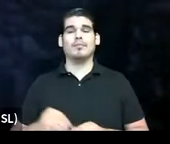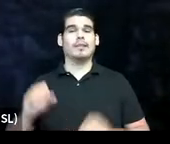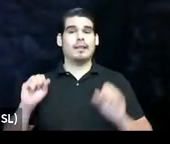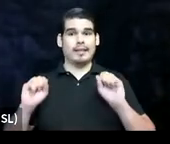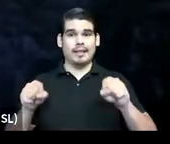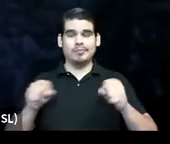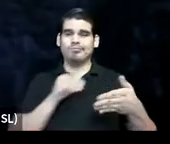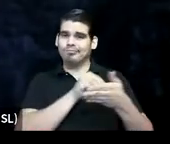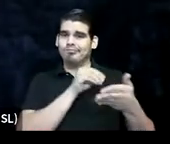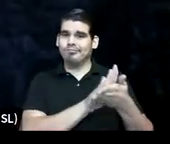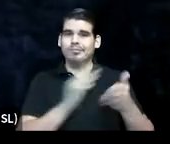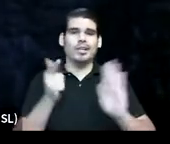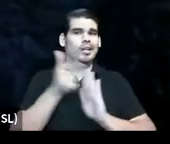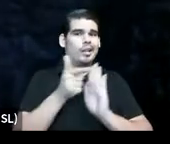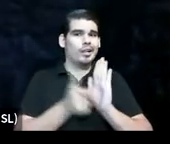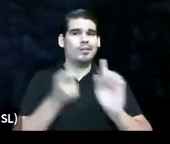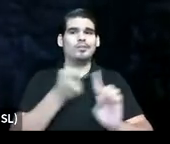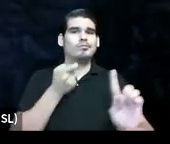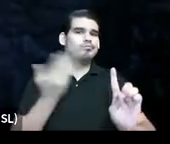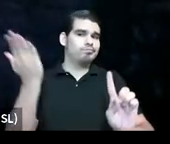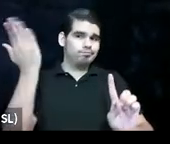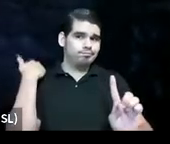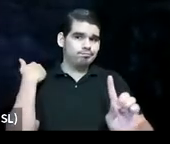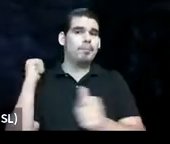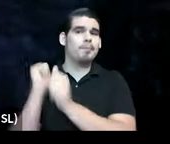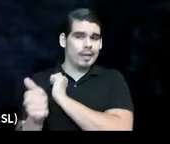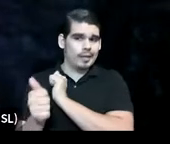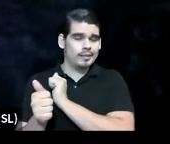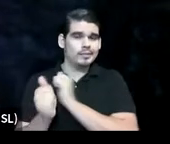So that's another big one. Cut out the fluff right as we've kind of